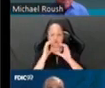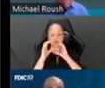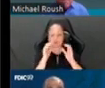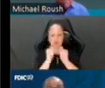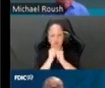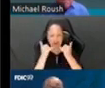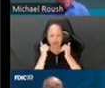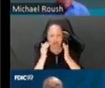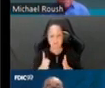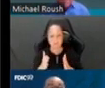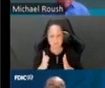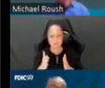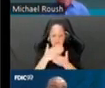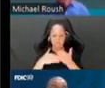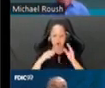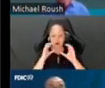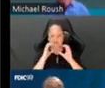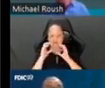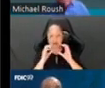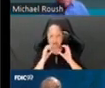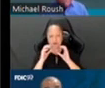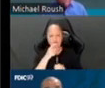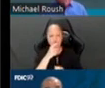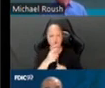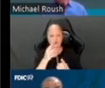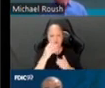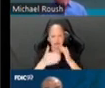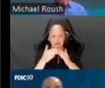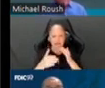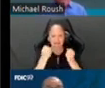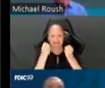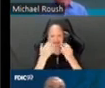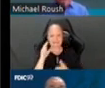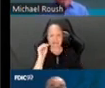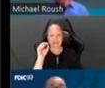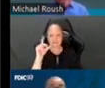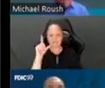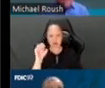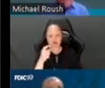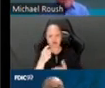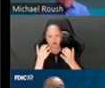of the communication, you can complete as many modules as you want. I'm requiring you